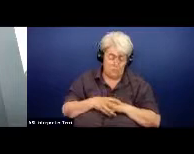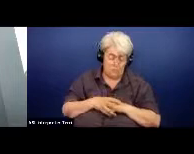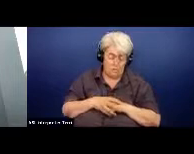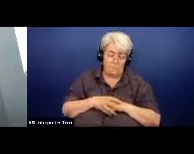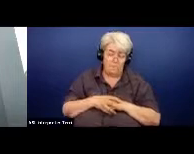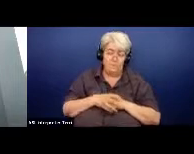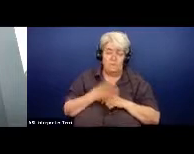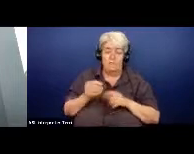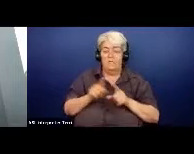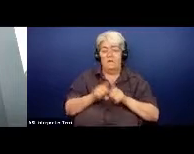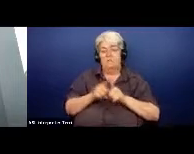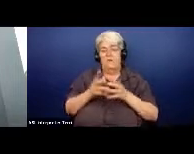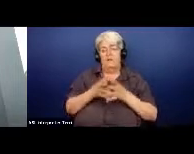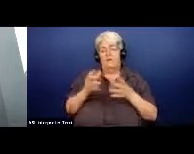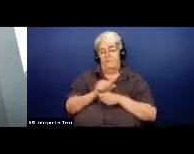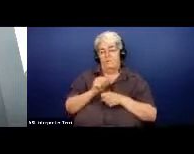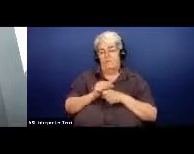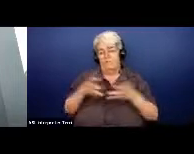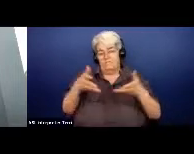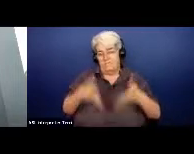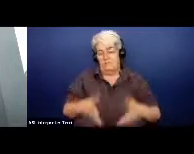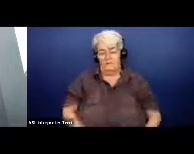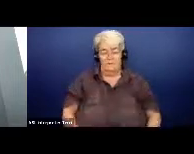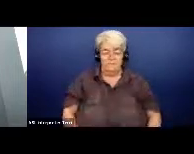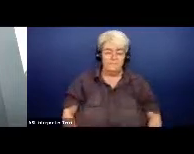also still a lot of work to be done.